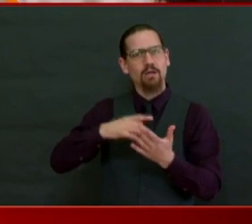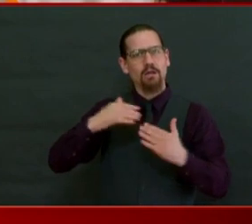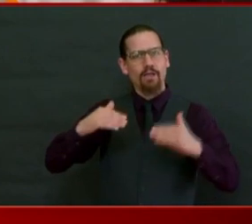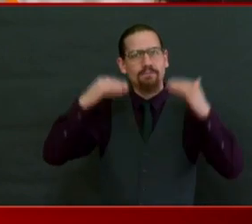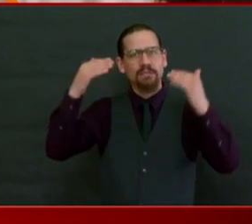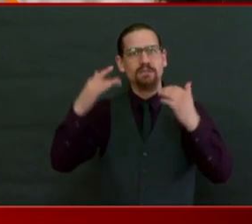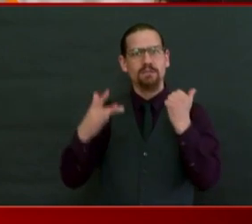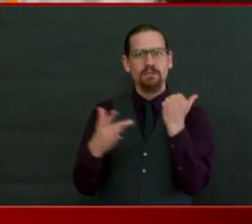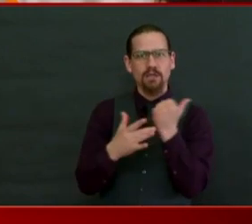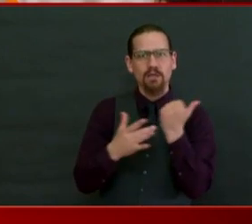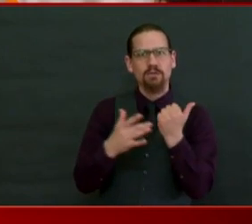THEM.